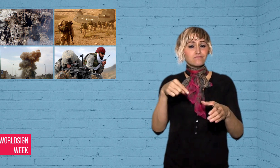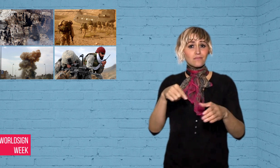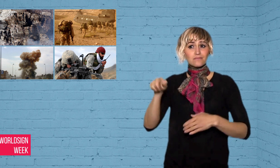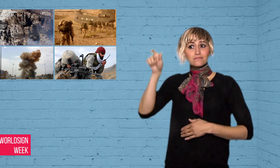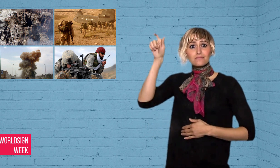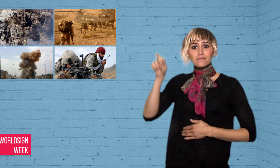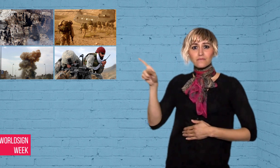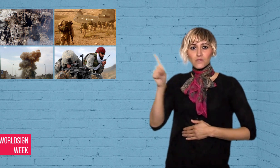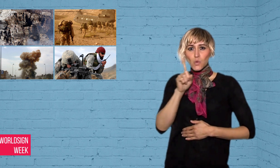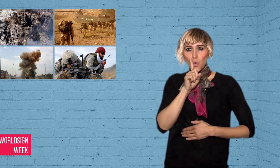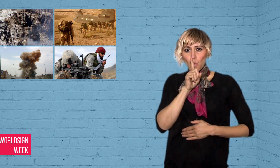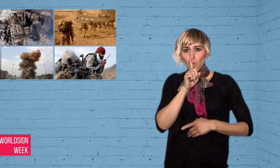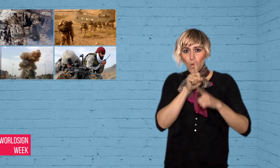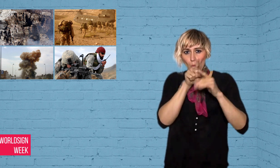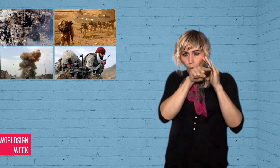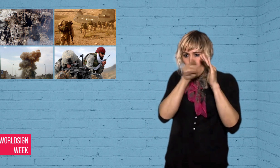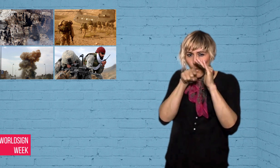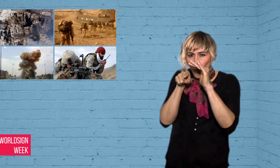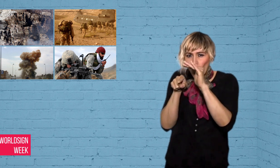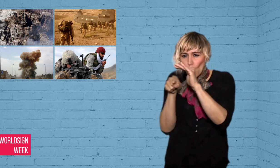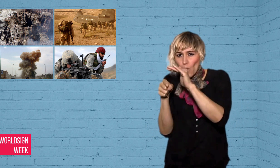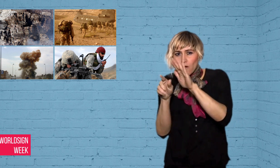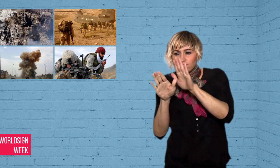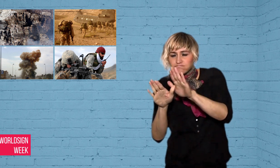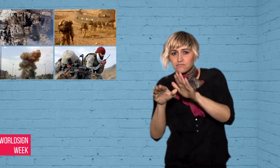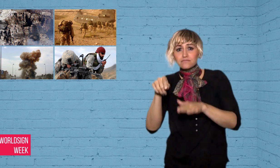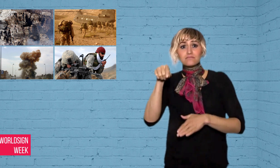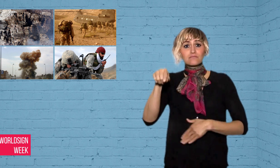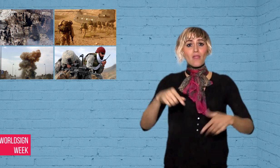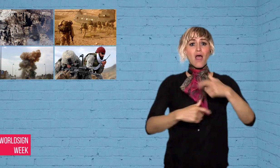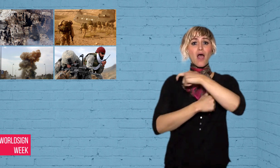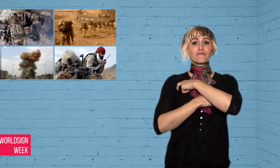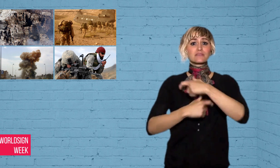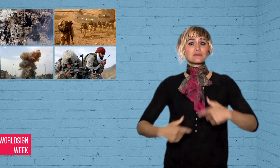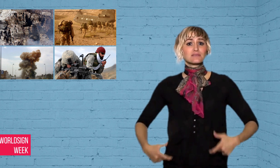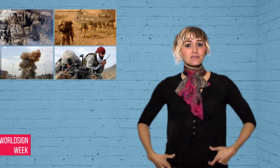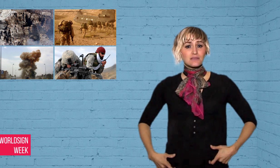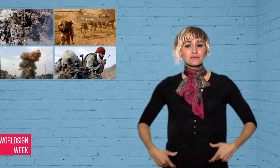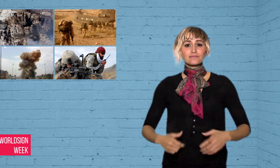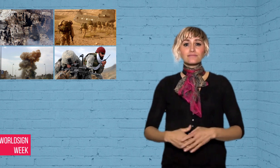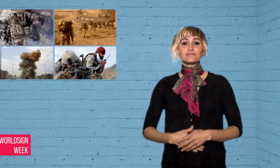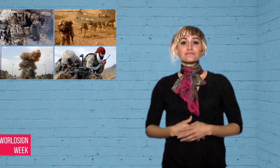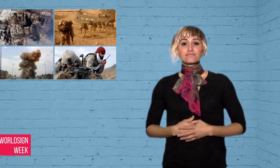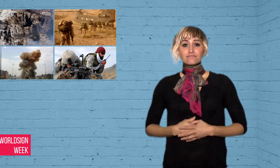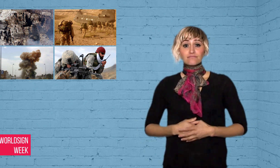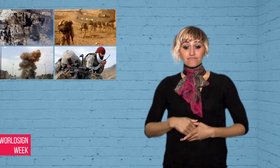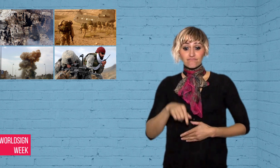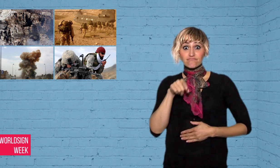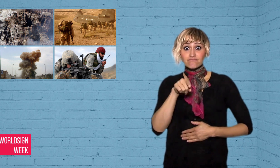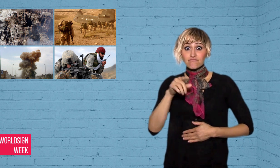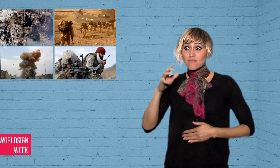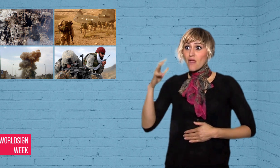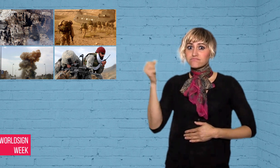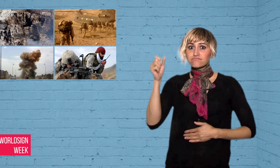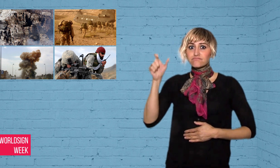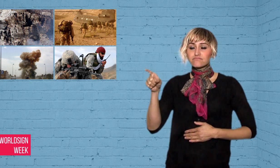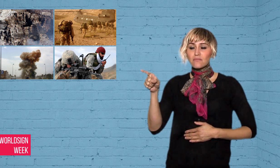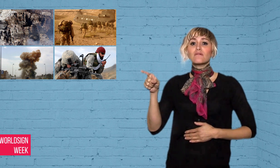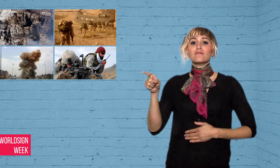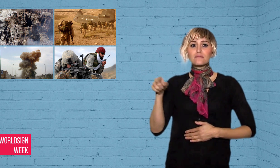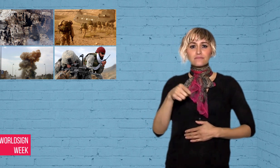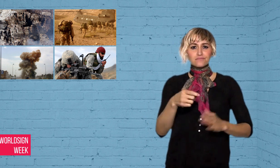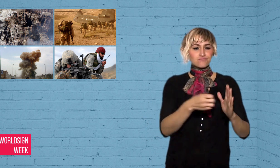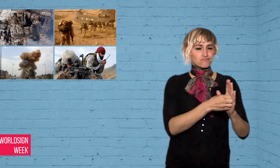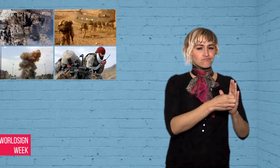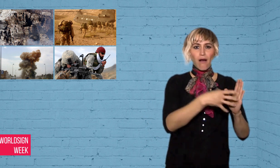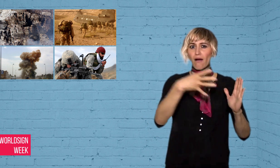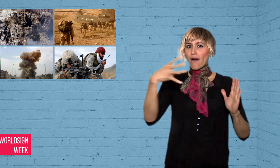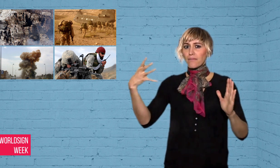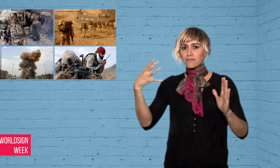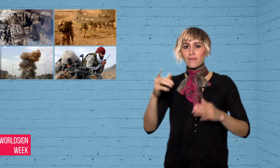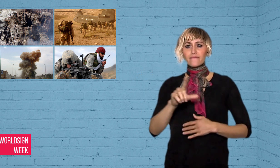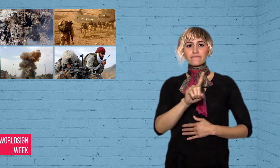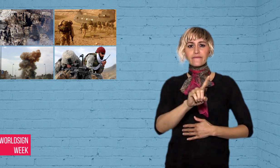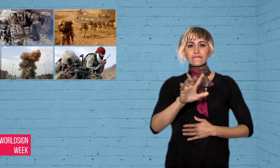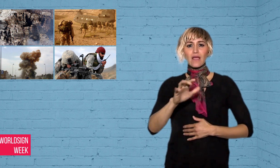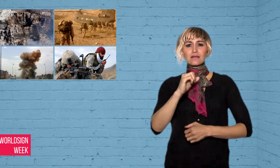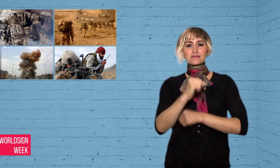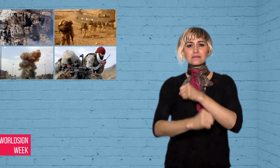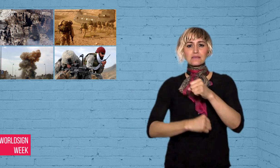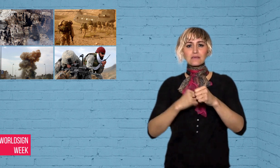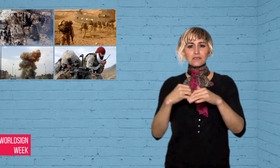It began a 15-year war, known as “War